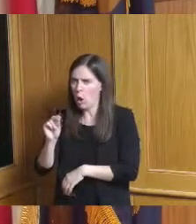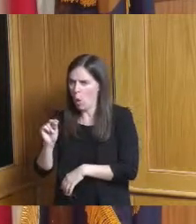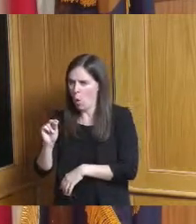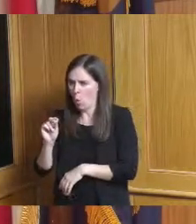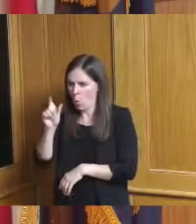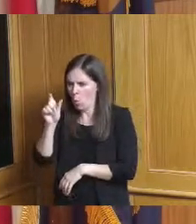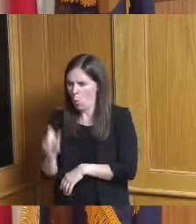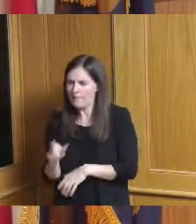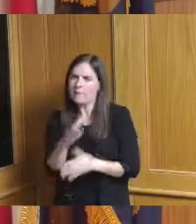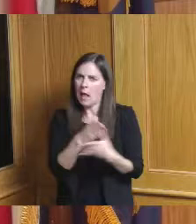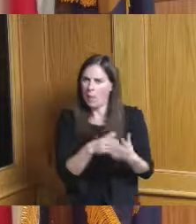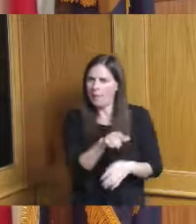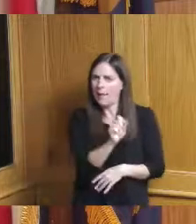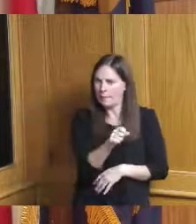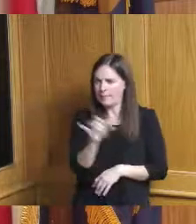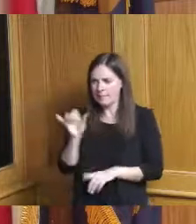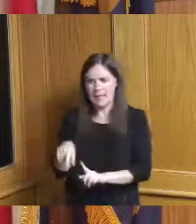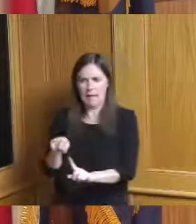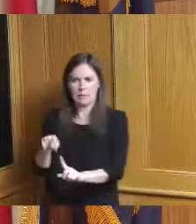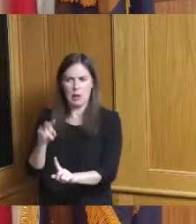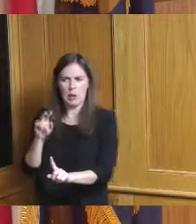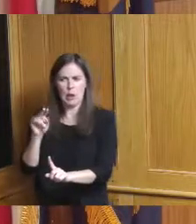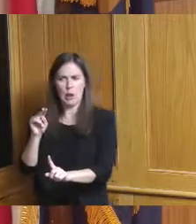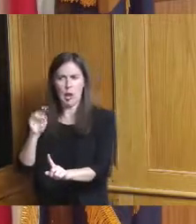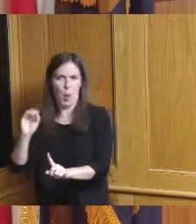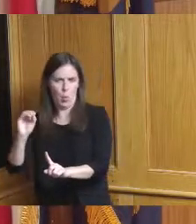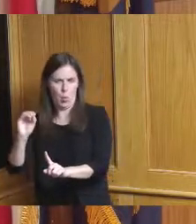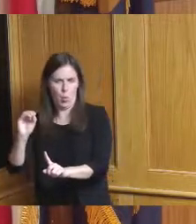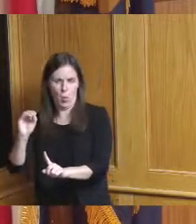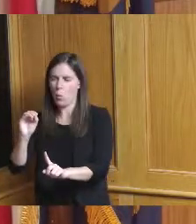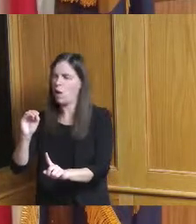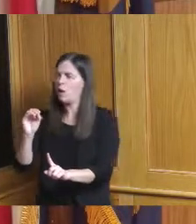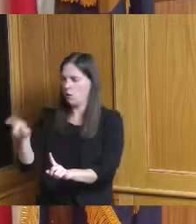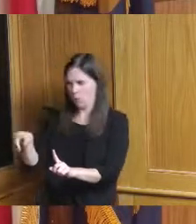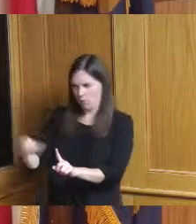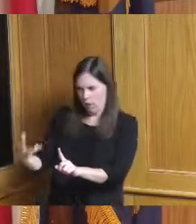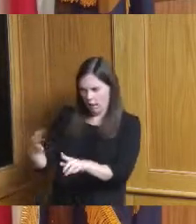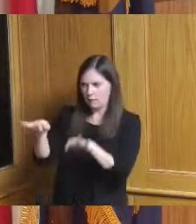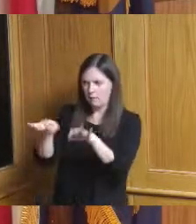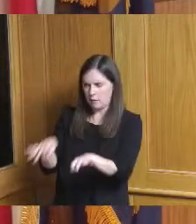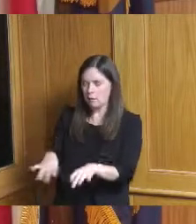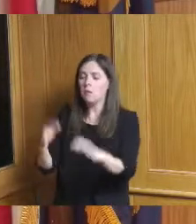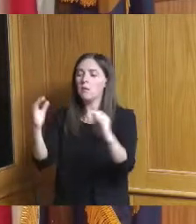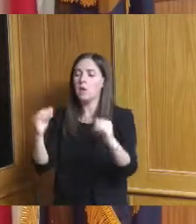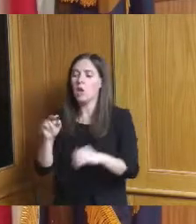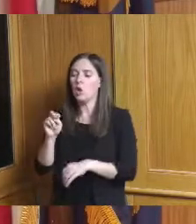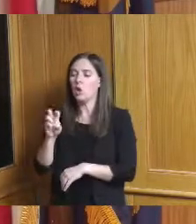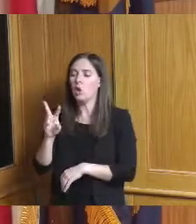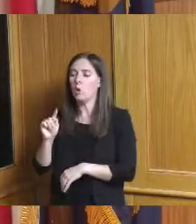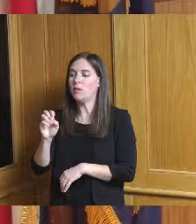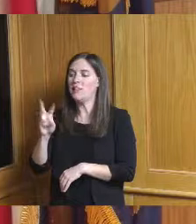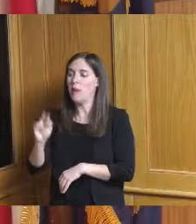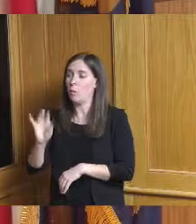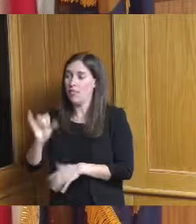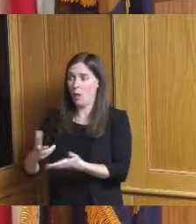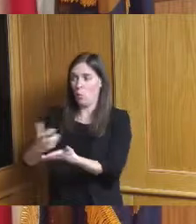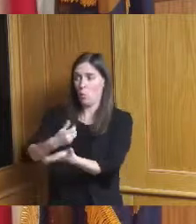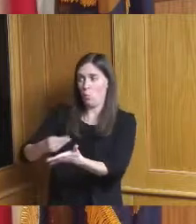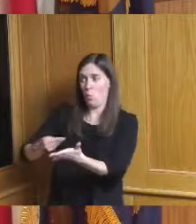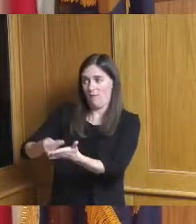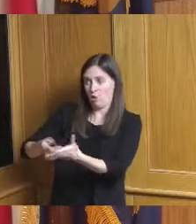and then you have explanation in Newtown you have revenue sharing is a yes with the forest hills